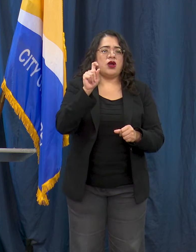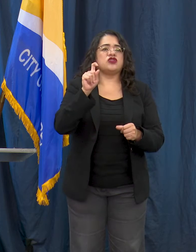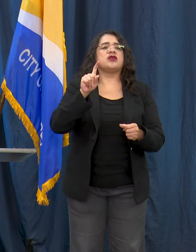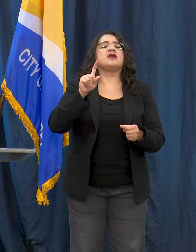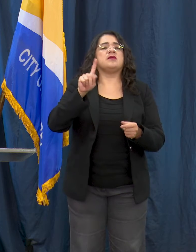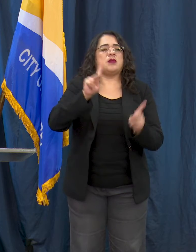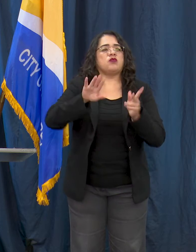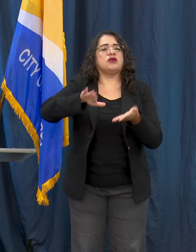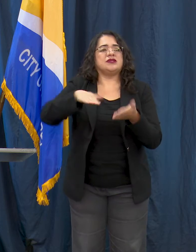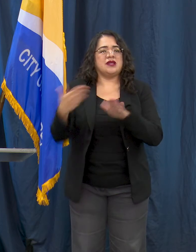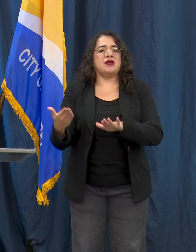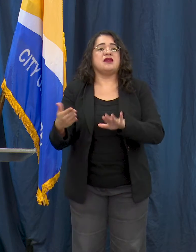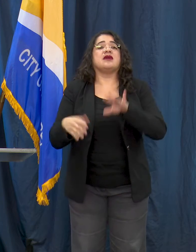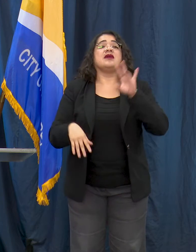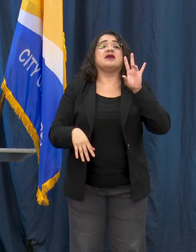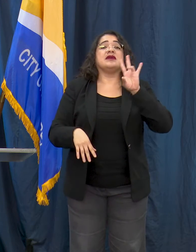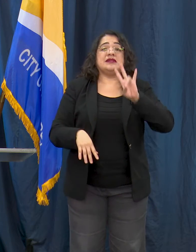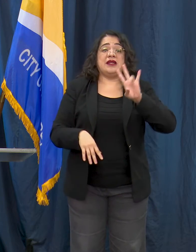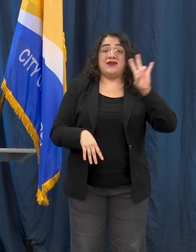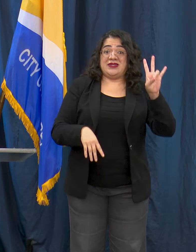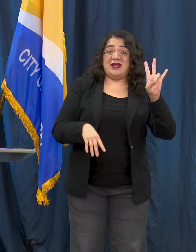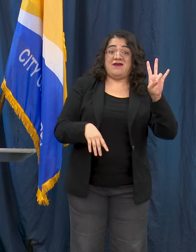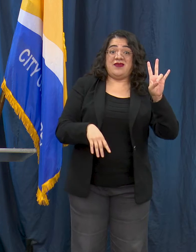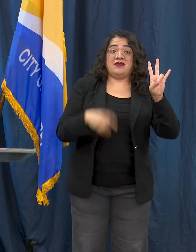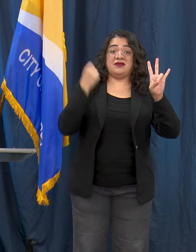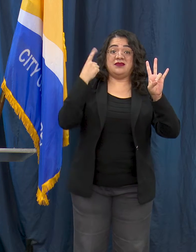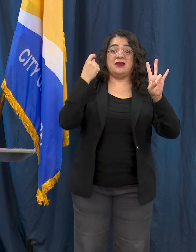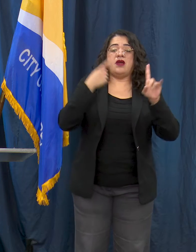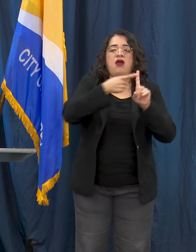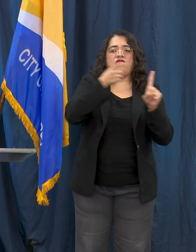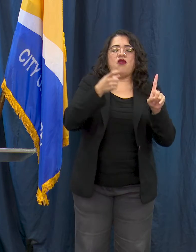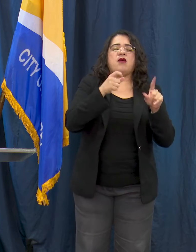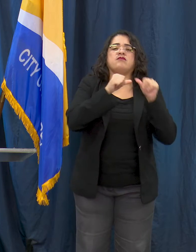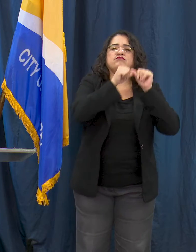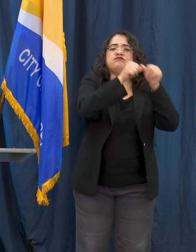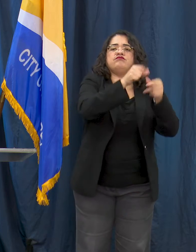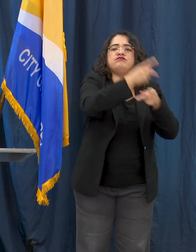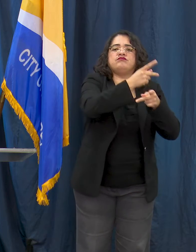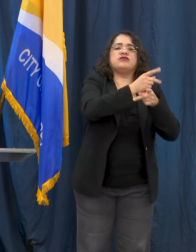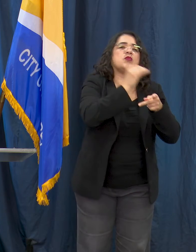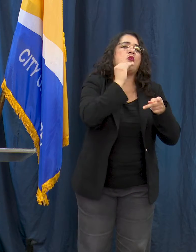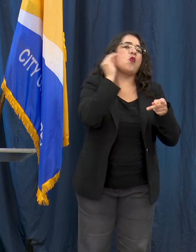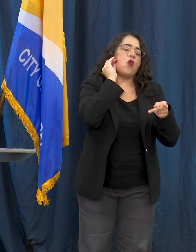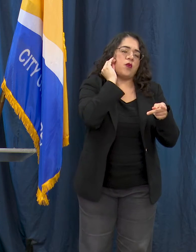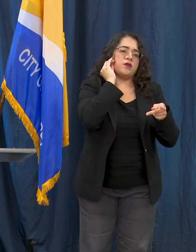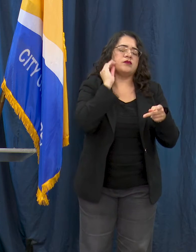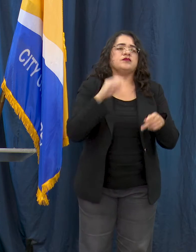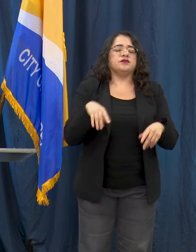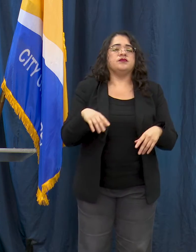care facilities. I want to talk a little bit about contact tracing. I've shared with you the importance of contact tracing.